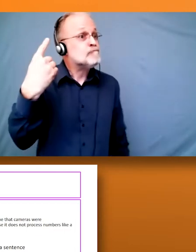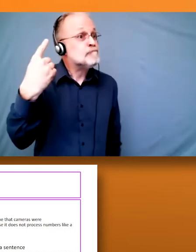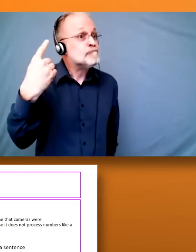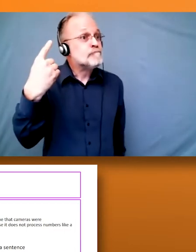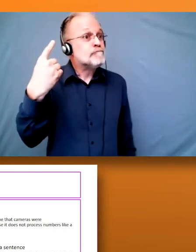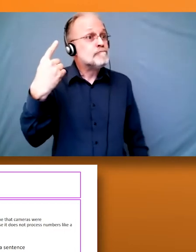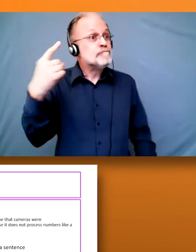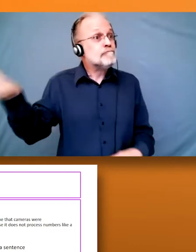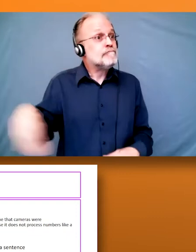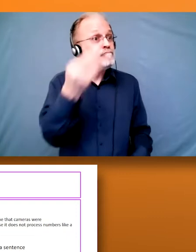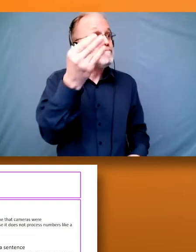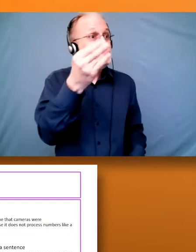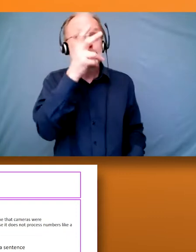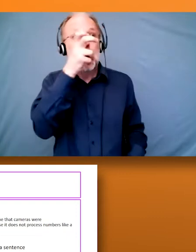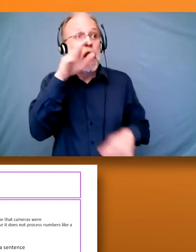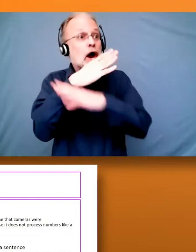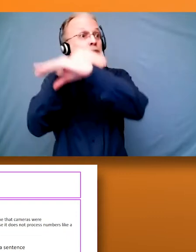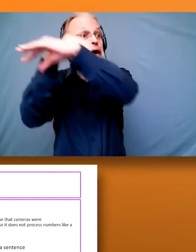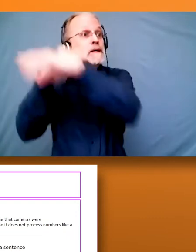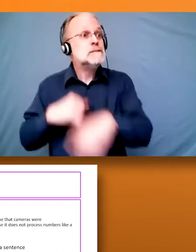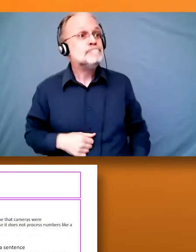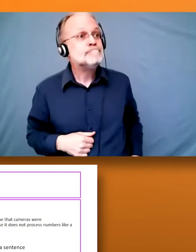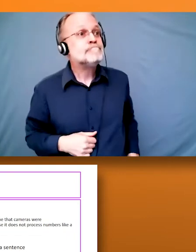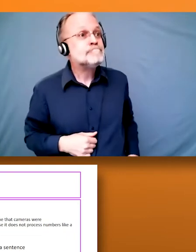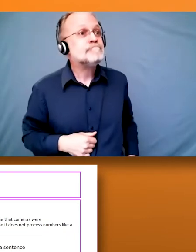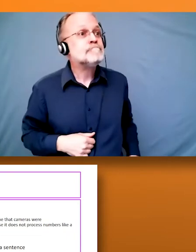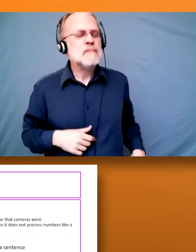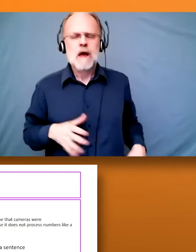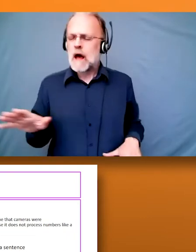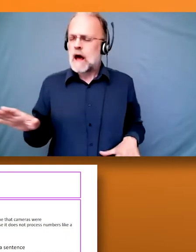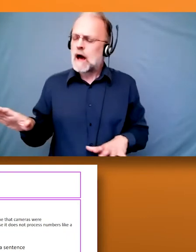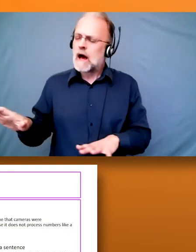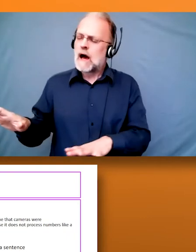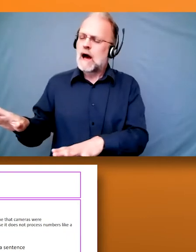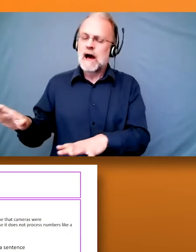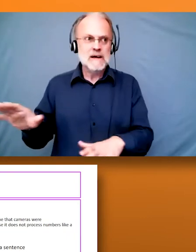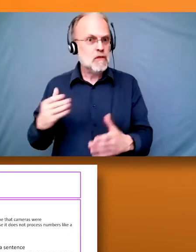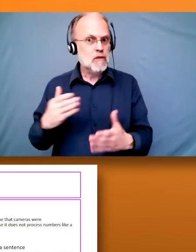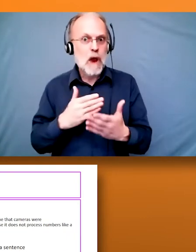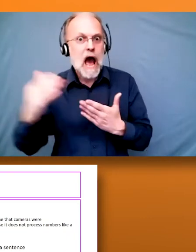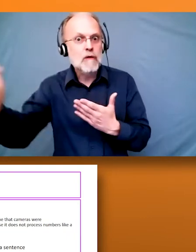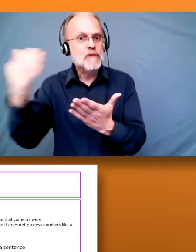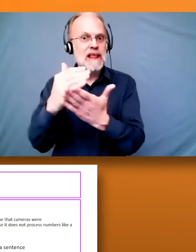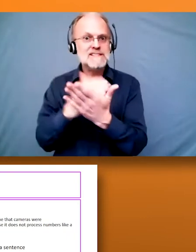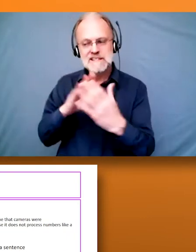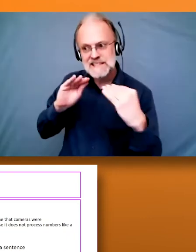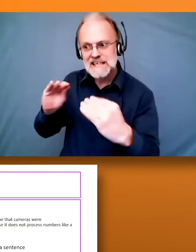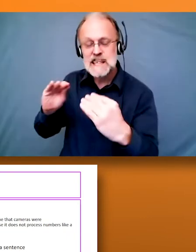Sometimes they just go with whatever they pull, and then they have this miscomprehension or misunderstanding throughout your whole lesson,